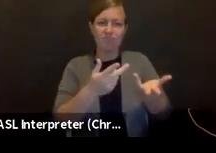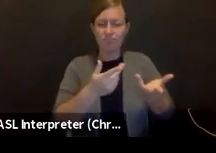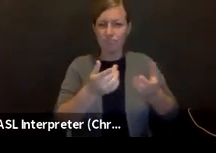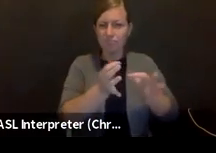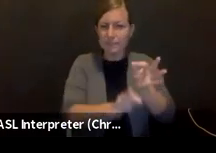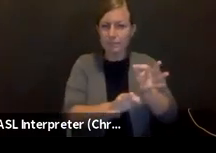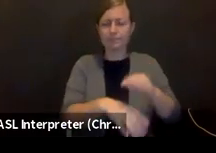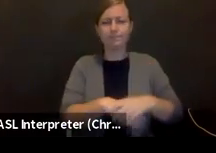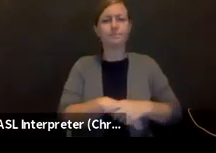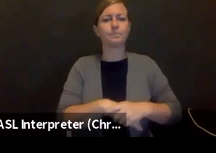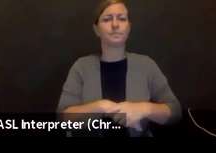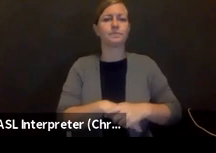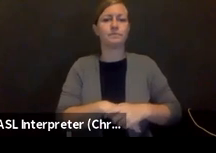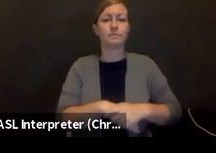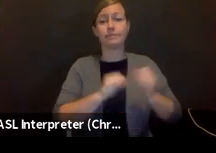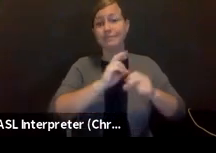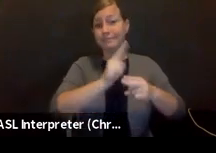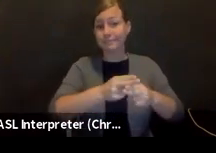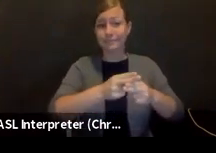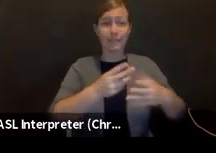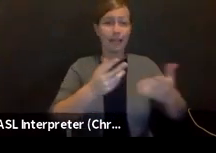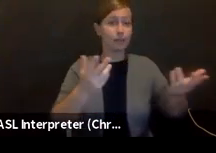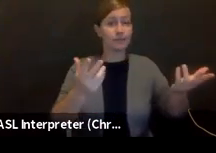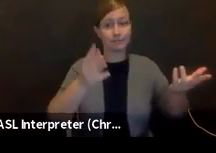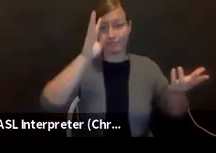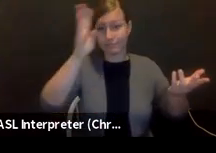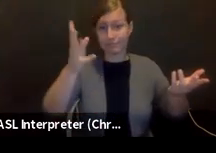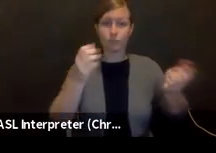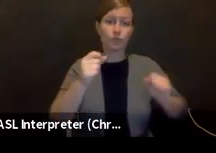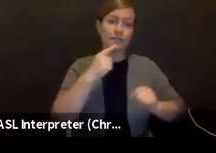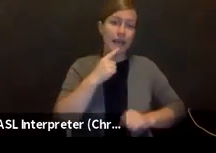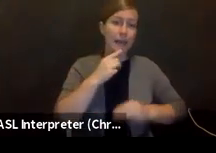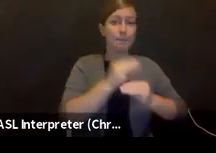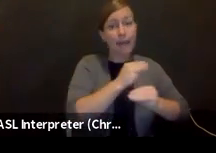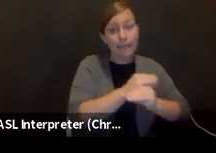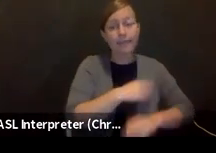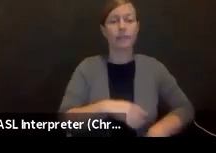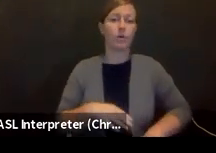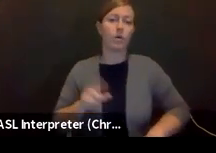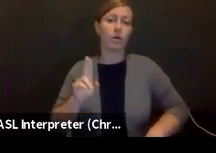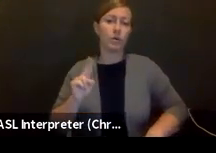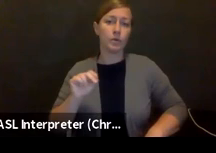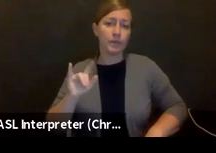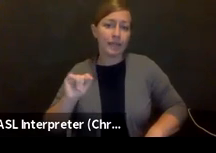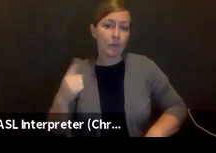ESD 189 - Amy Colburn: So you can title it, you know, this is where you can say math or I could say unit one or maybe it's a really specific